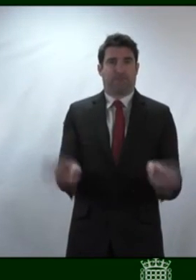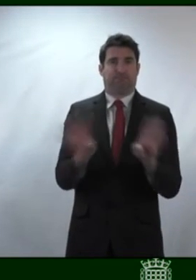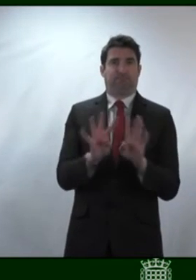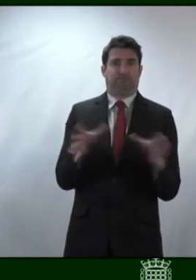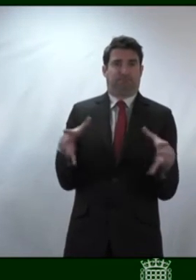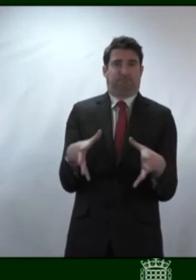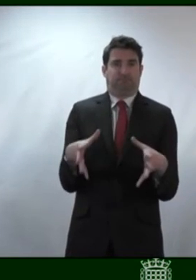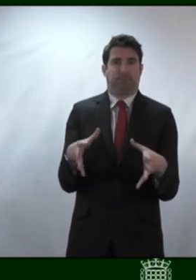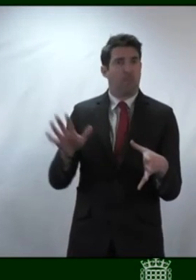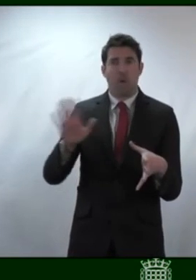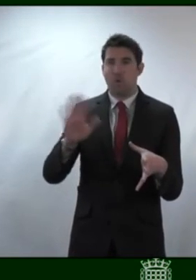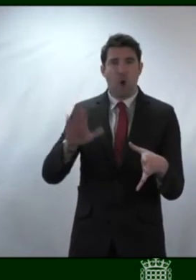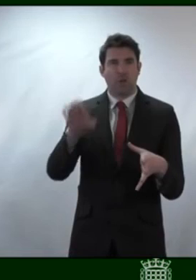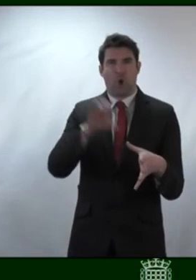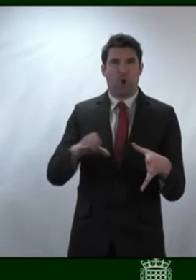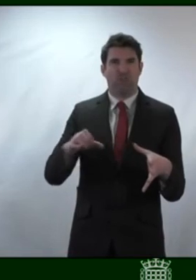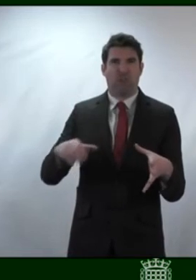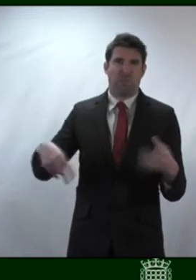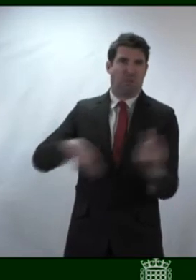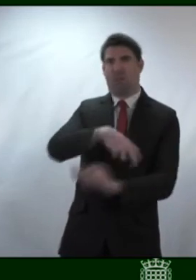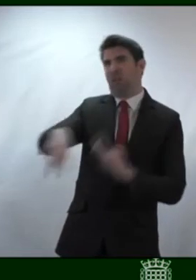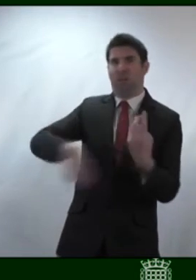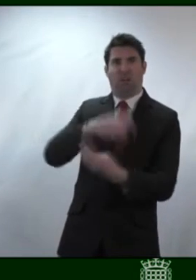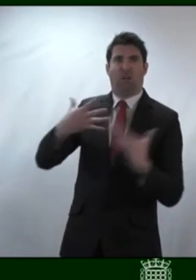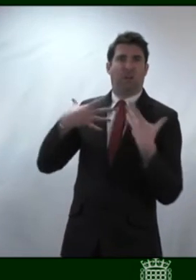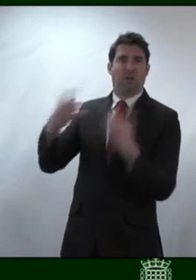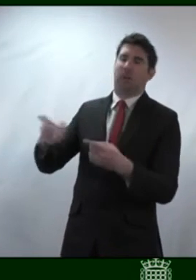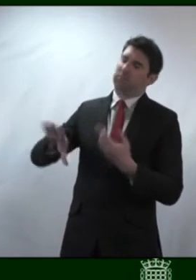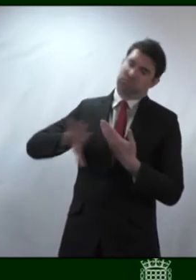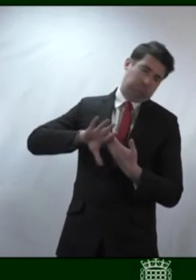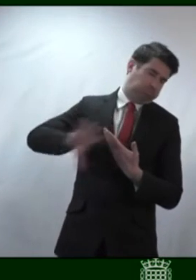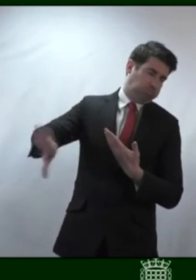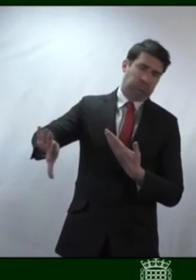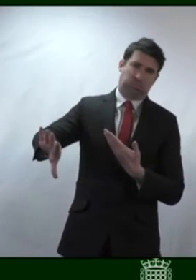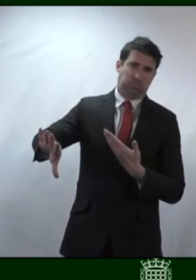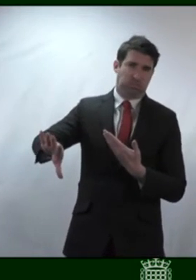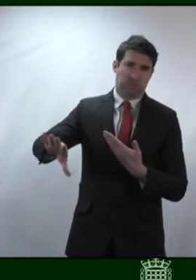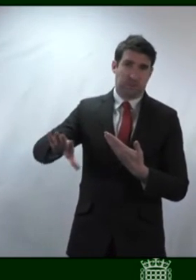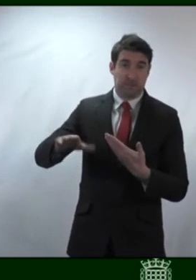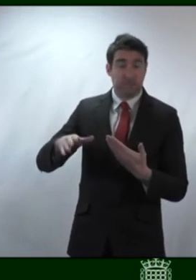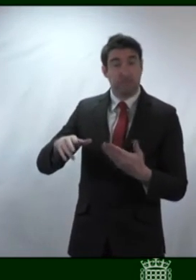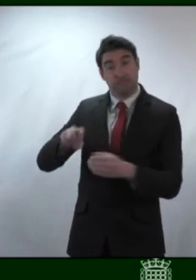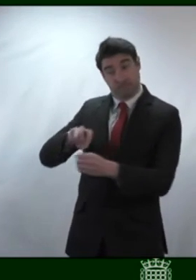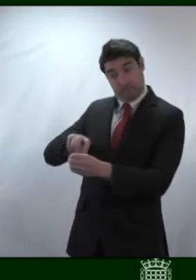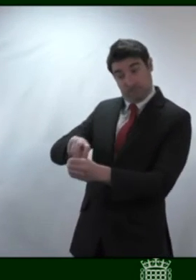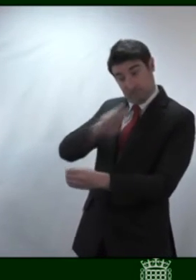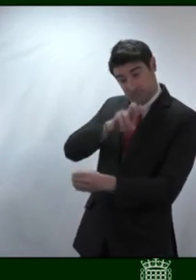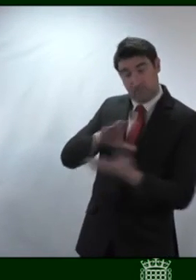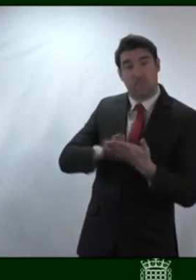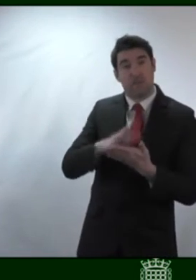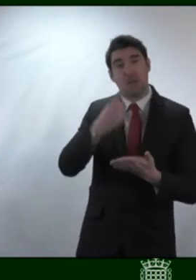of Brexit, coming out of the European Union, to do free ports, to make this country the most